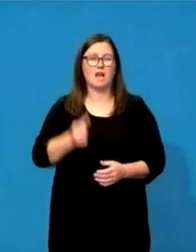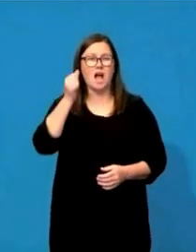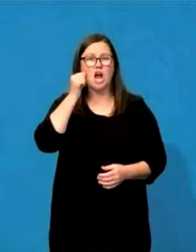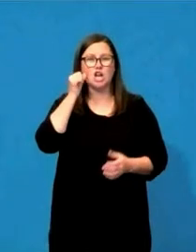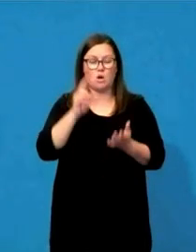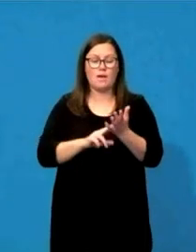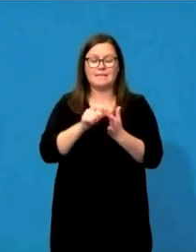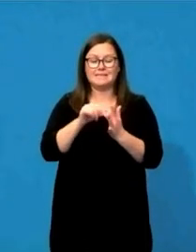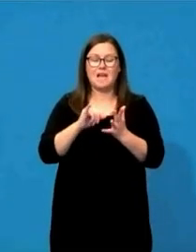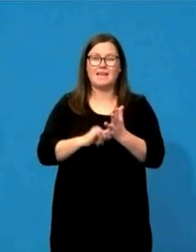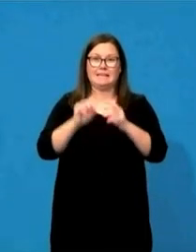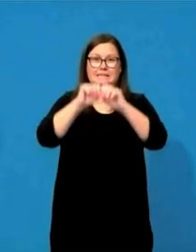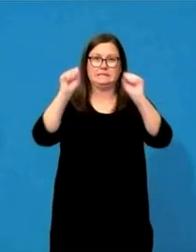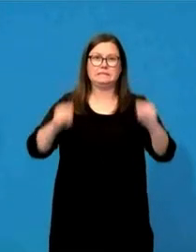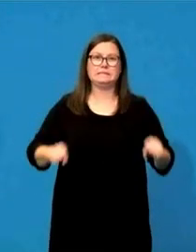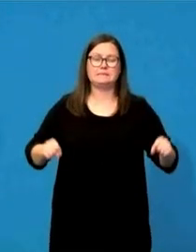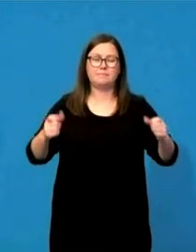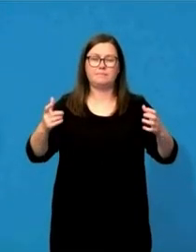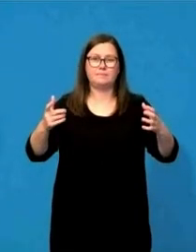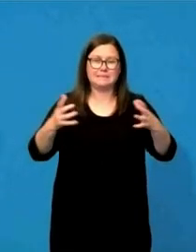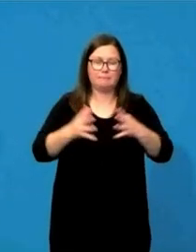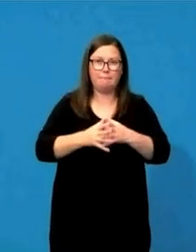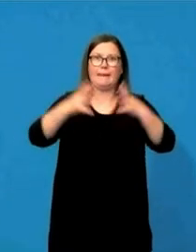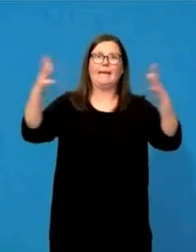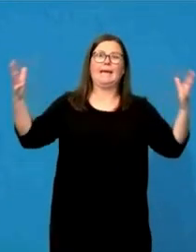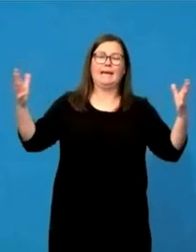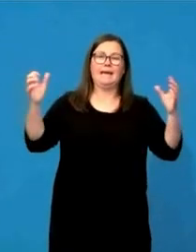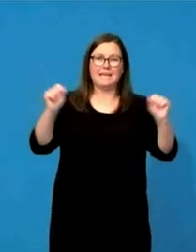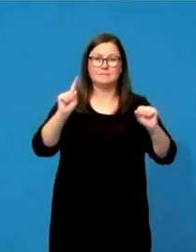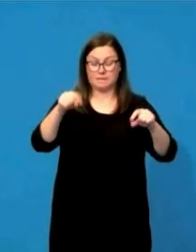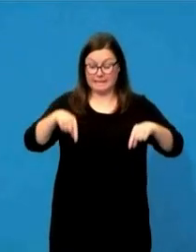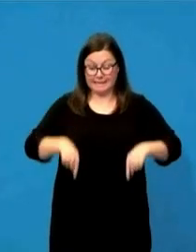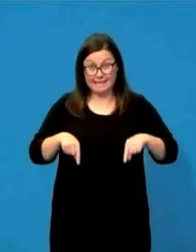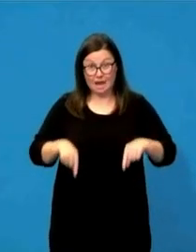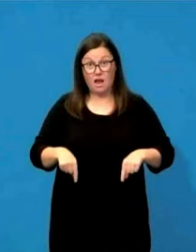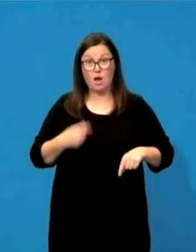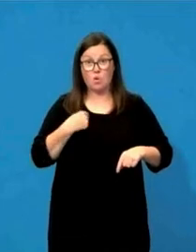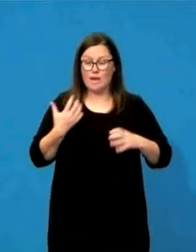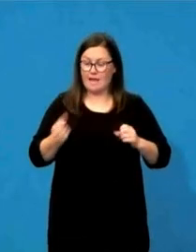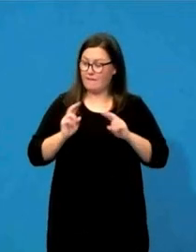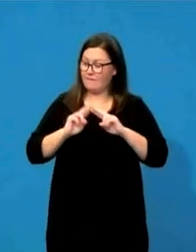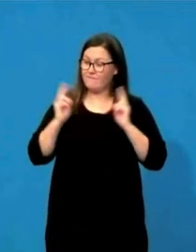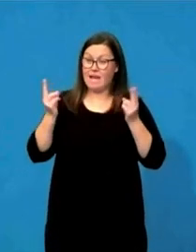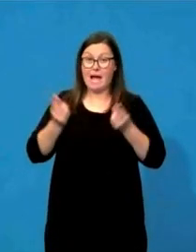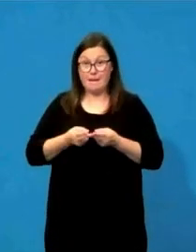But what I see on the ground is families looking after their own family member who has